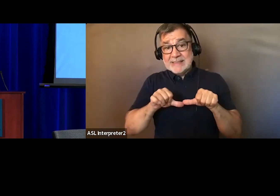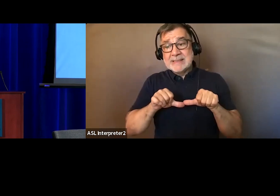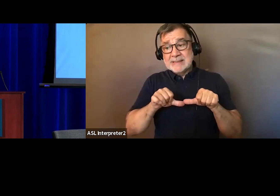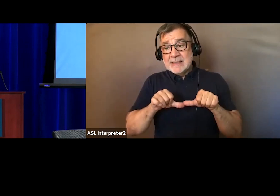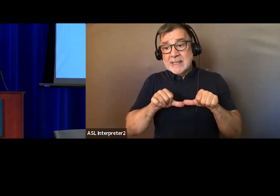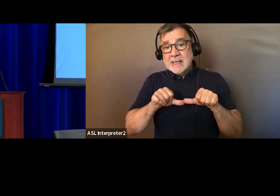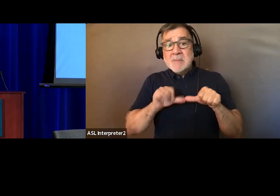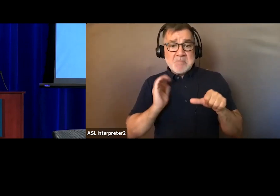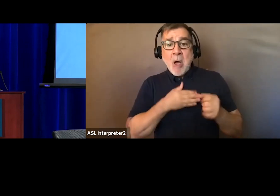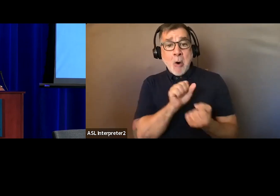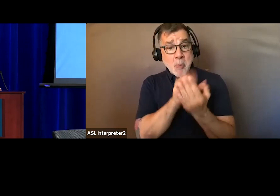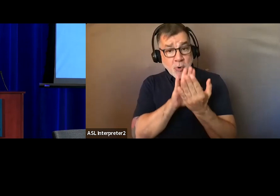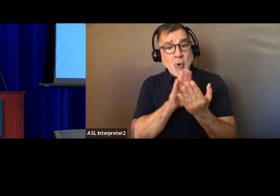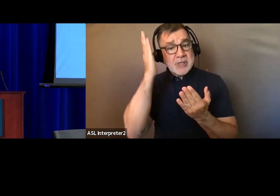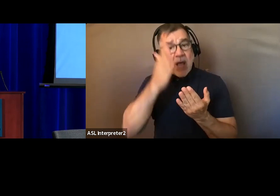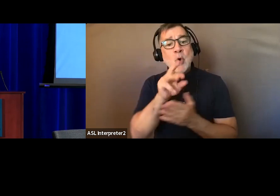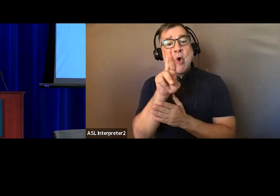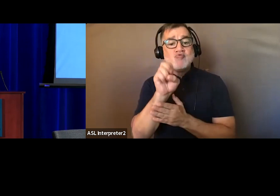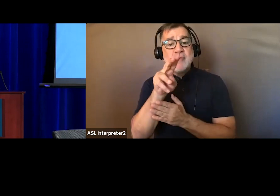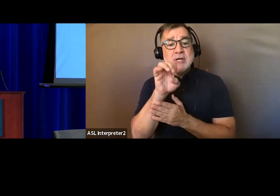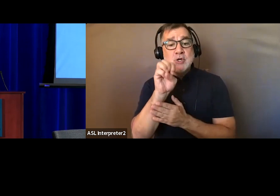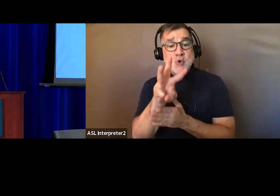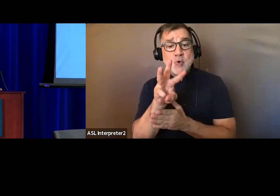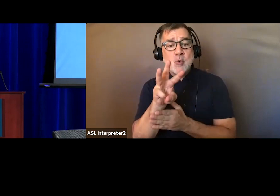that these will renew annually, unless there's a release notice.